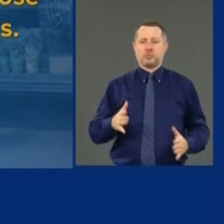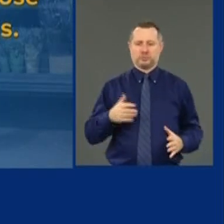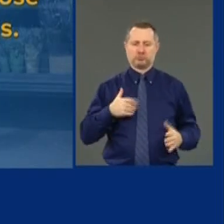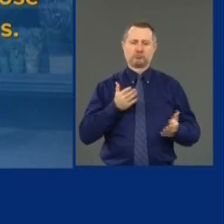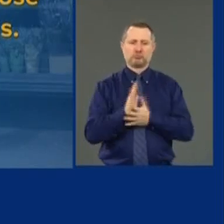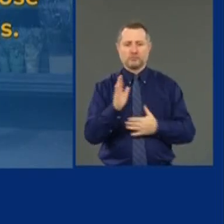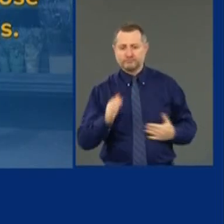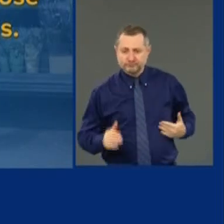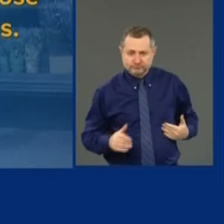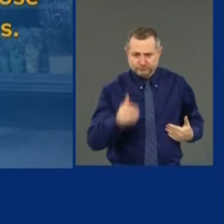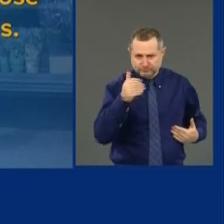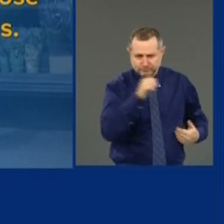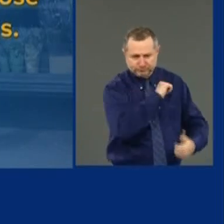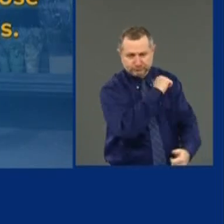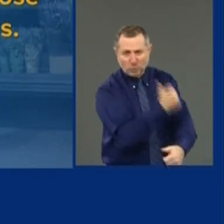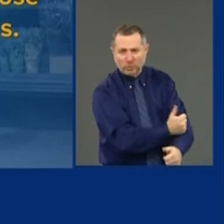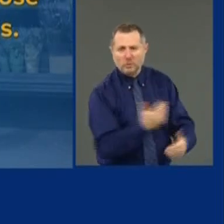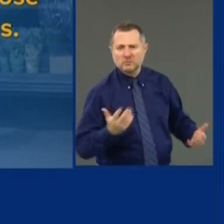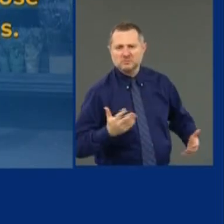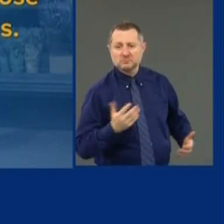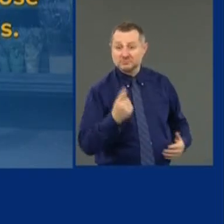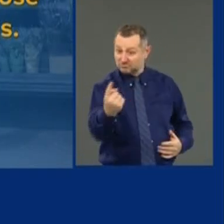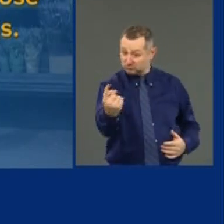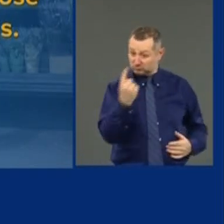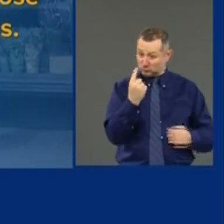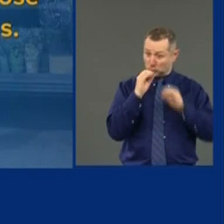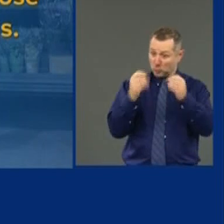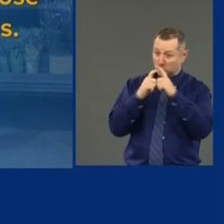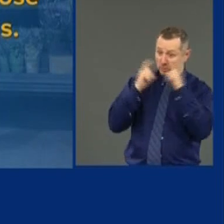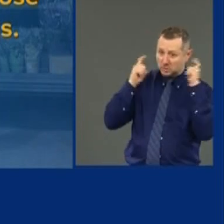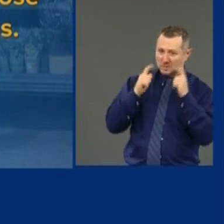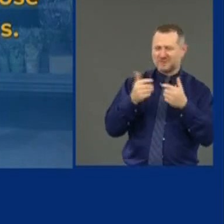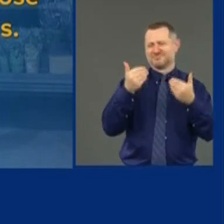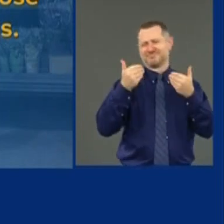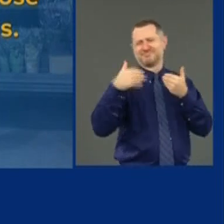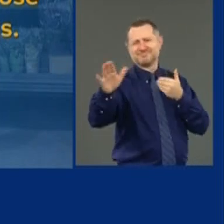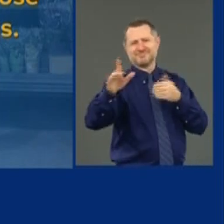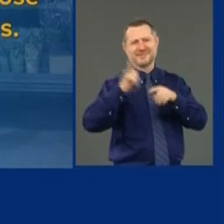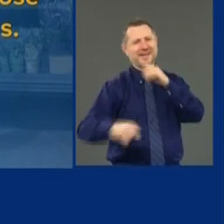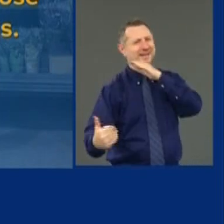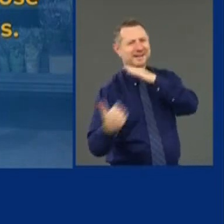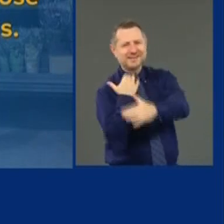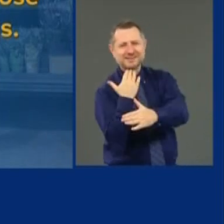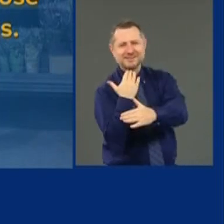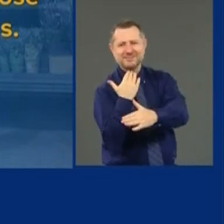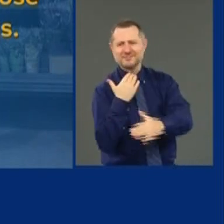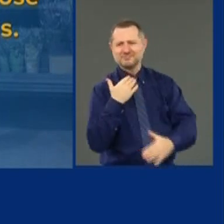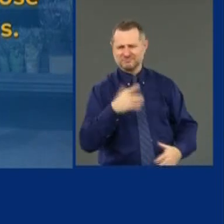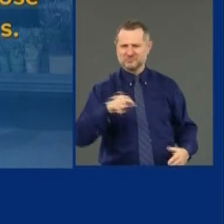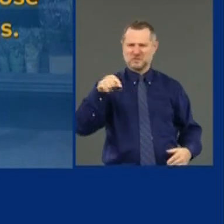BUSINESS, WE ARE GIVING THE STORE OWNERS THE RIGHT TO SAY, IF YOU ARE NOT WEARING A MASK